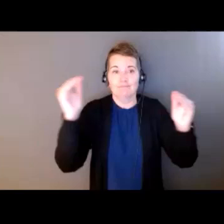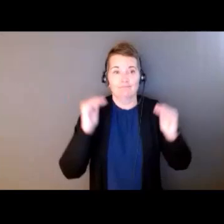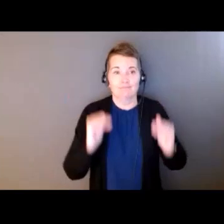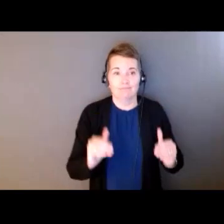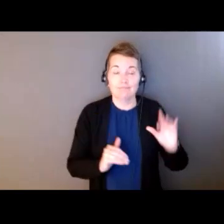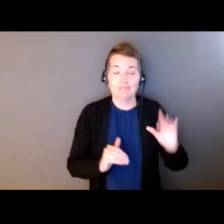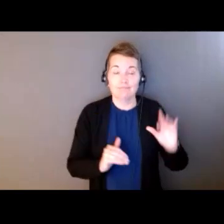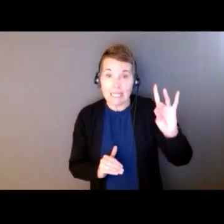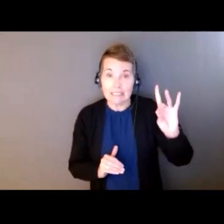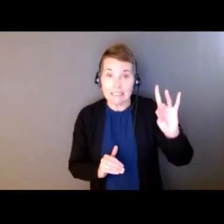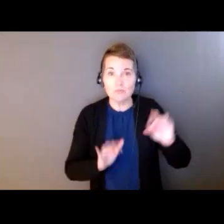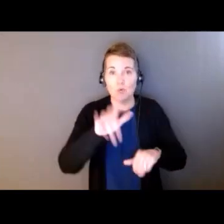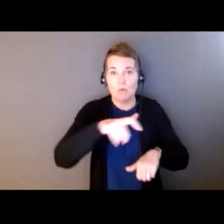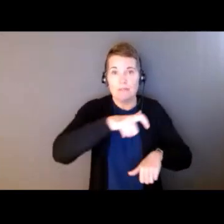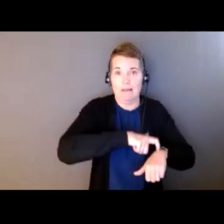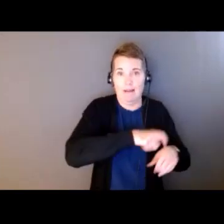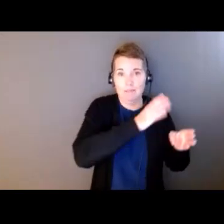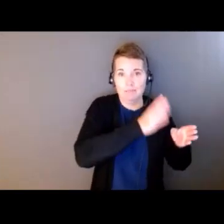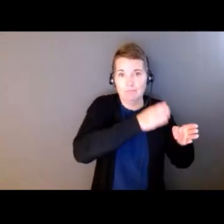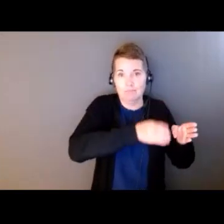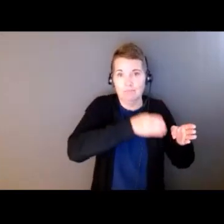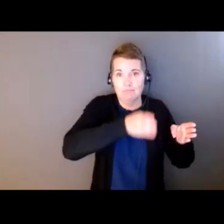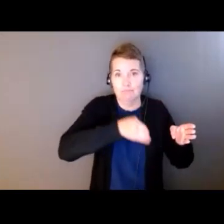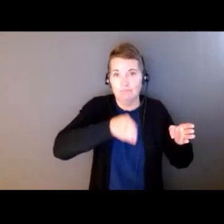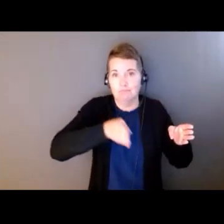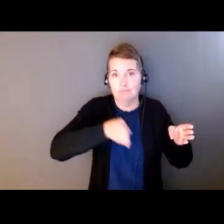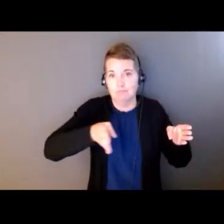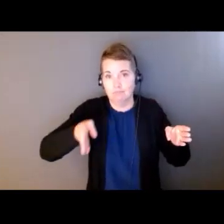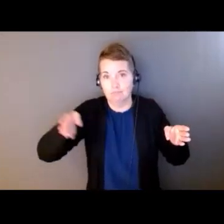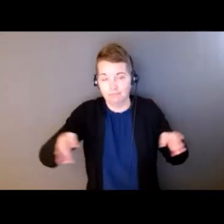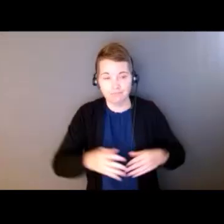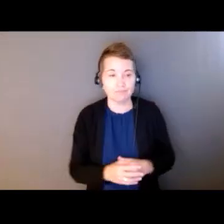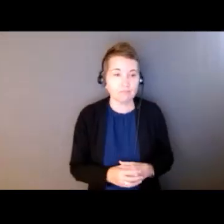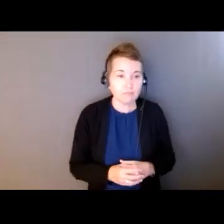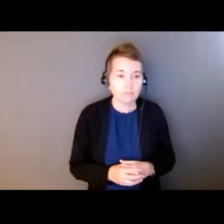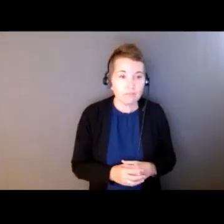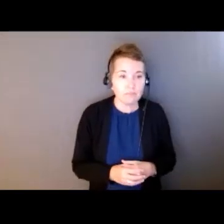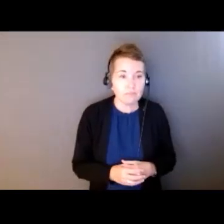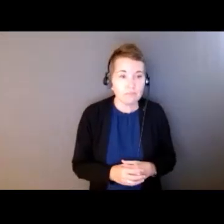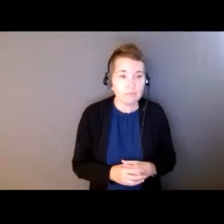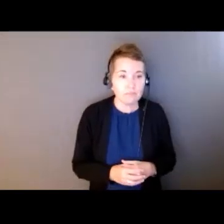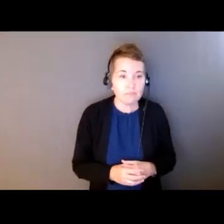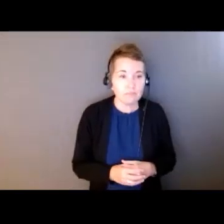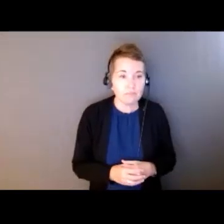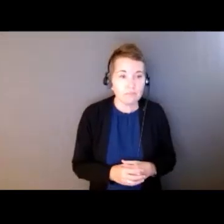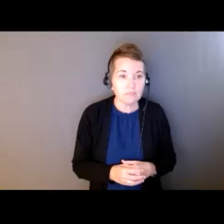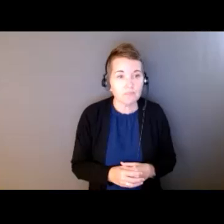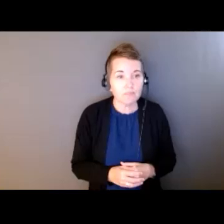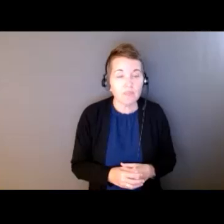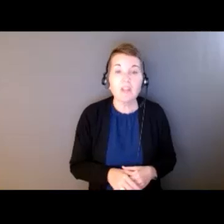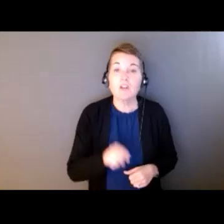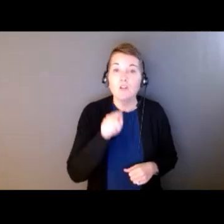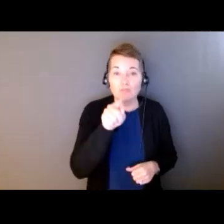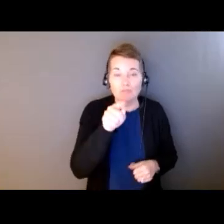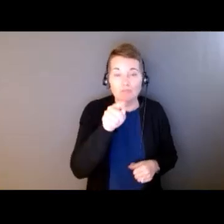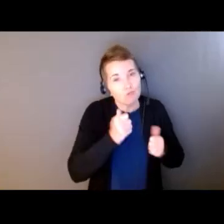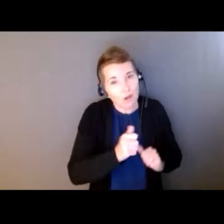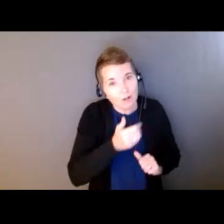So, applicants move on to the Activity Timeline in which they make their best efforts really at identifying and